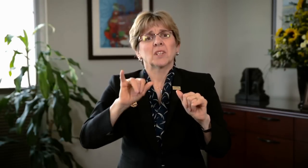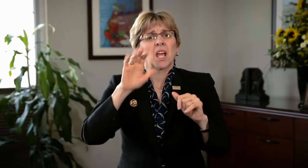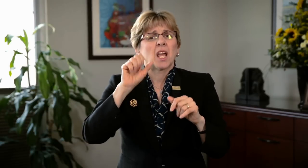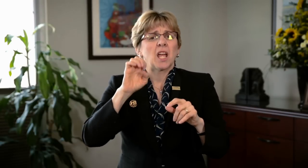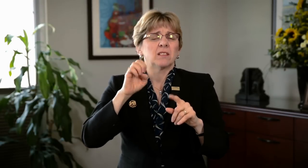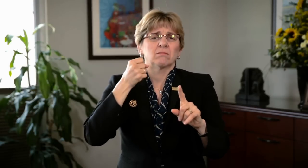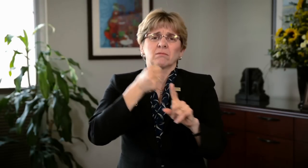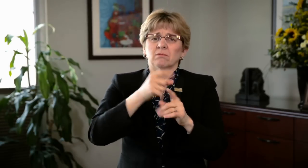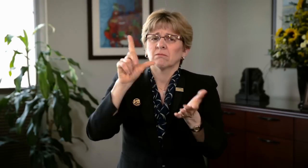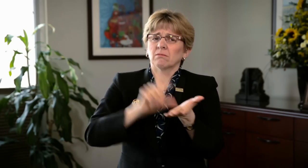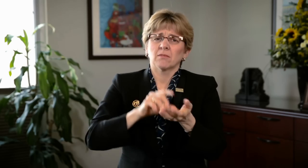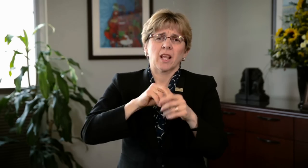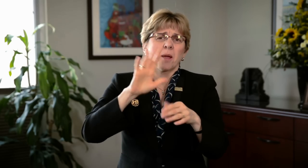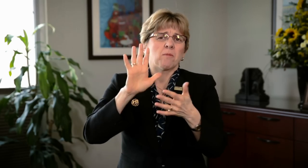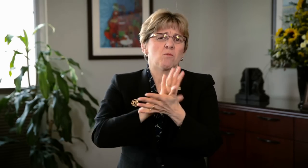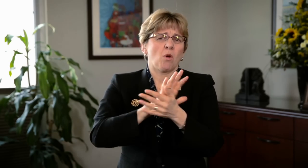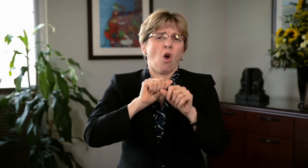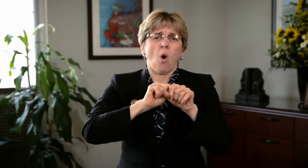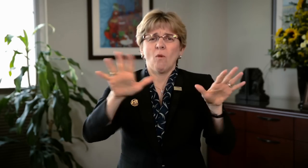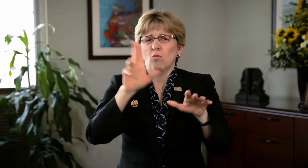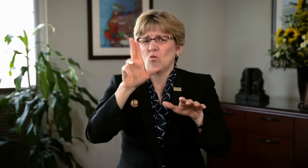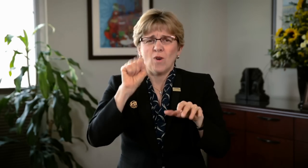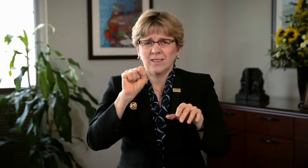The case made national headlines in newspapers.